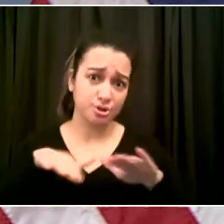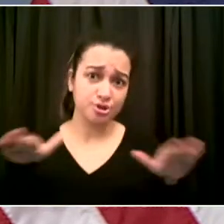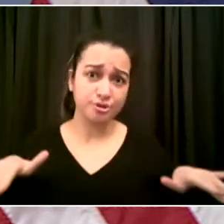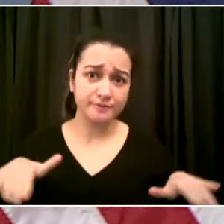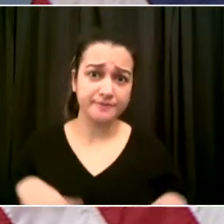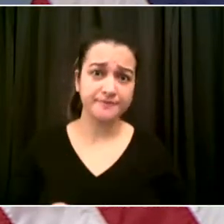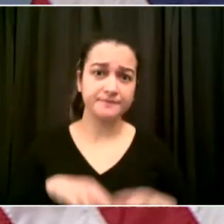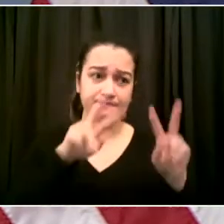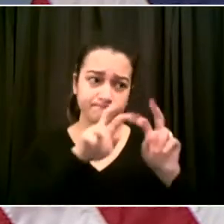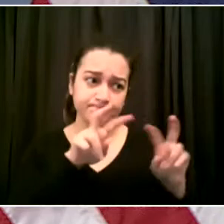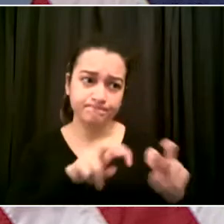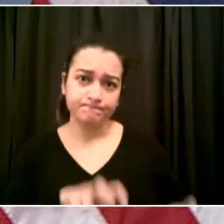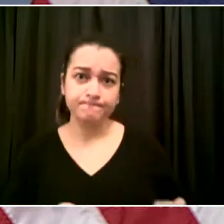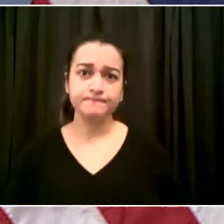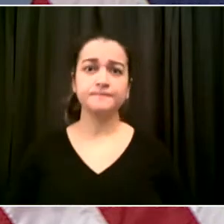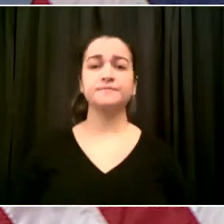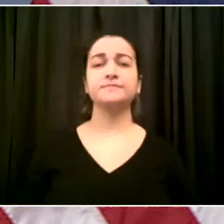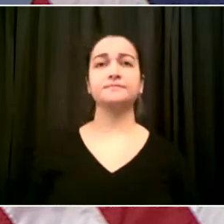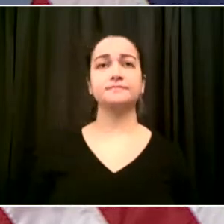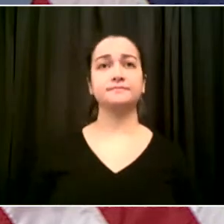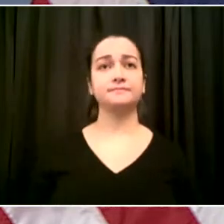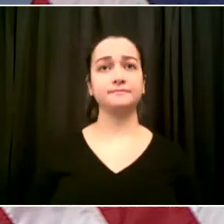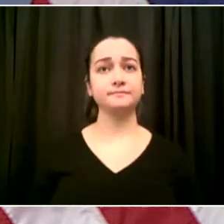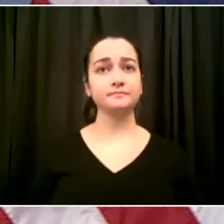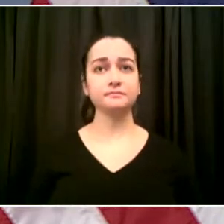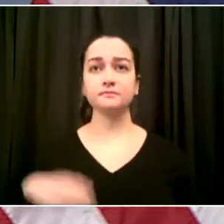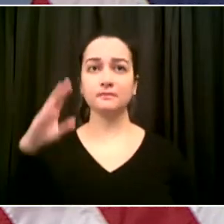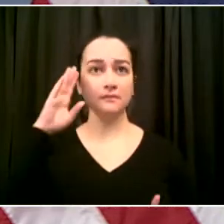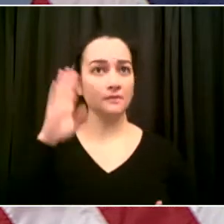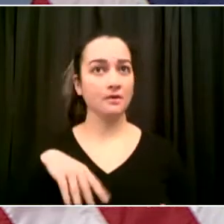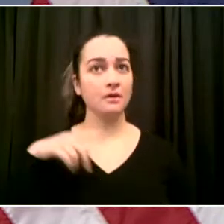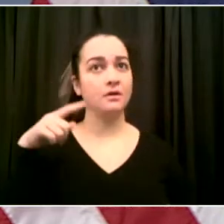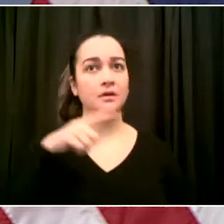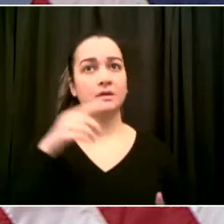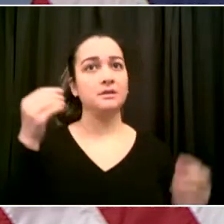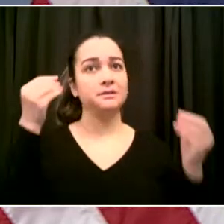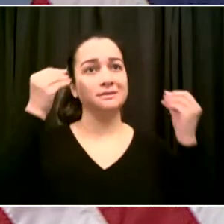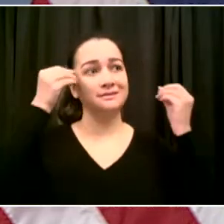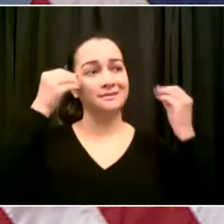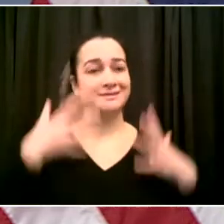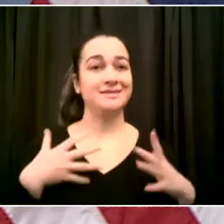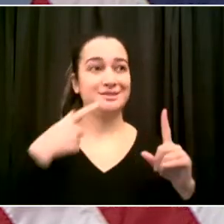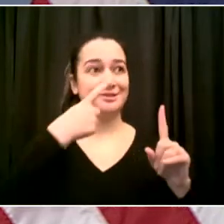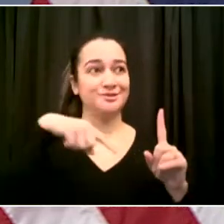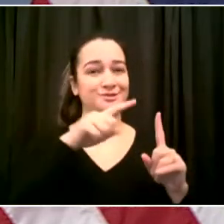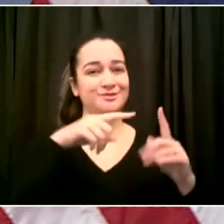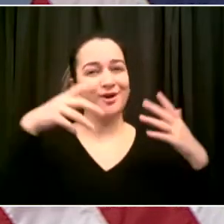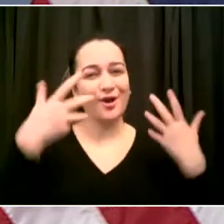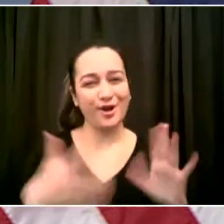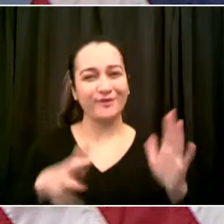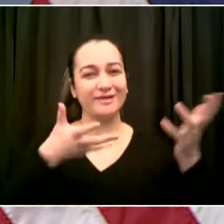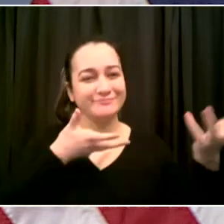T O SCREEN AND WE ARE TRAINING PRINCIPLES THAT WILL ONLY RAMP UP AS WE APLN N FOR RETURNING THE FALL. THAT BEING SAID,